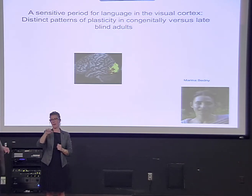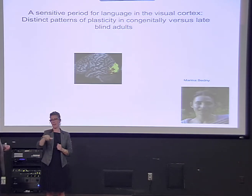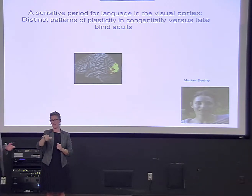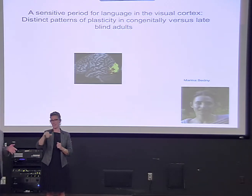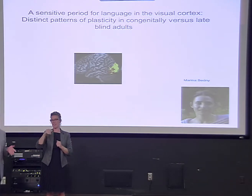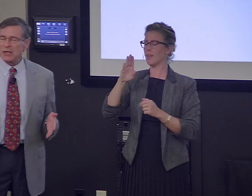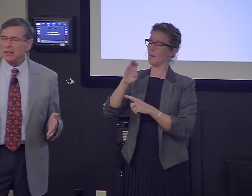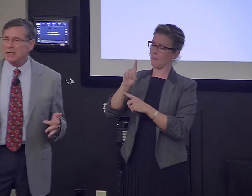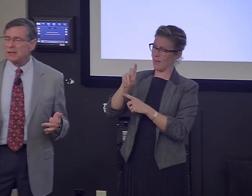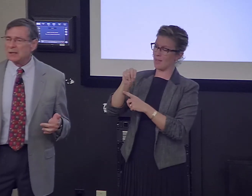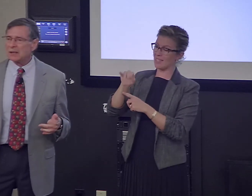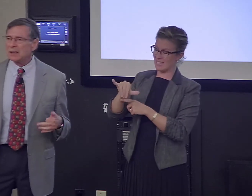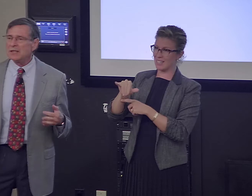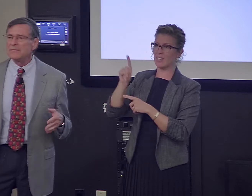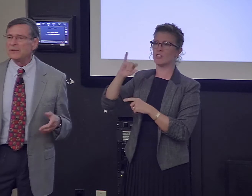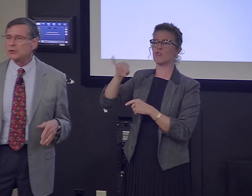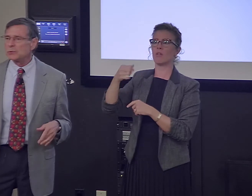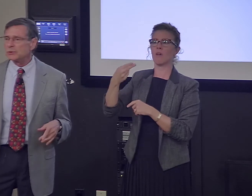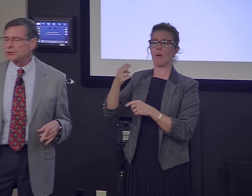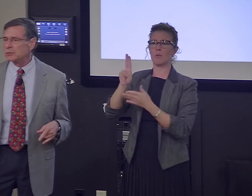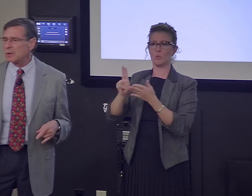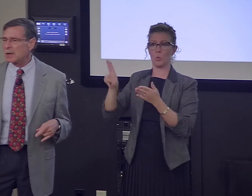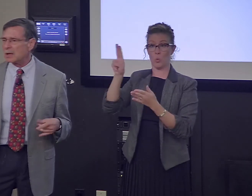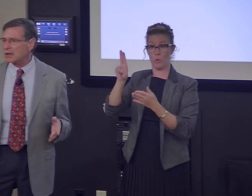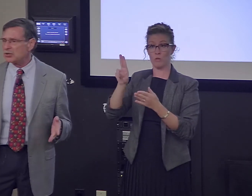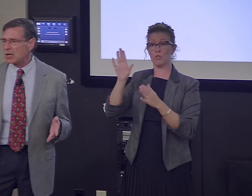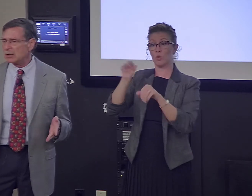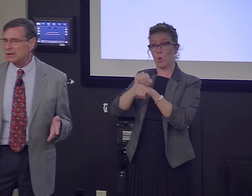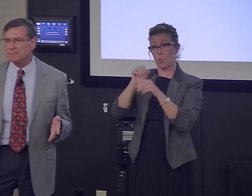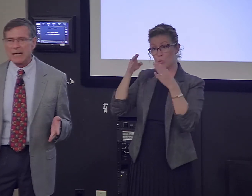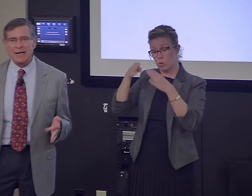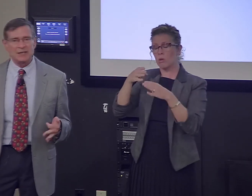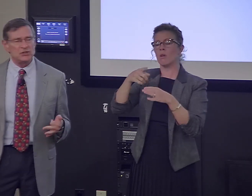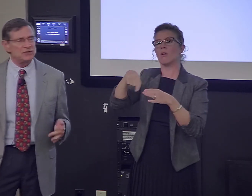and she studied individuals who are congenitally blind